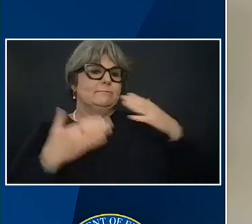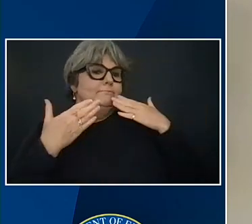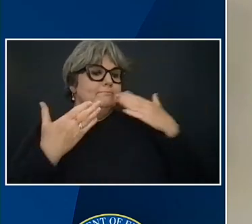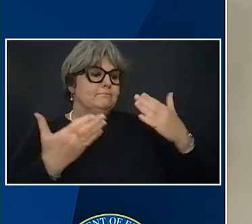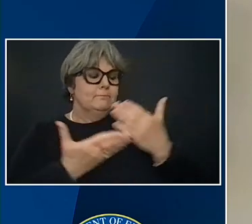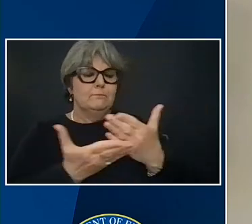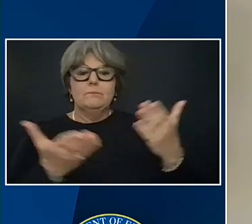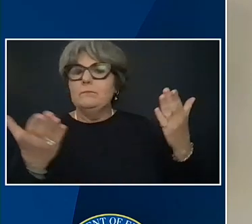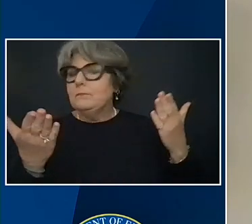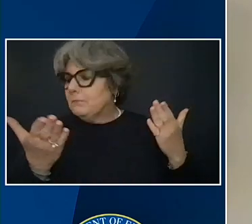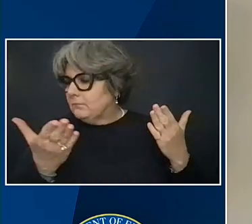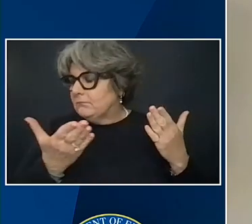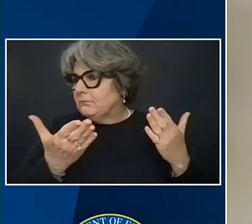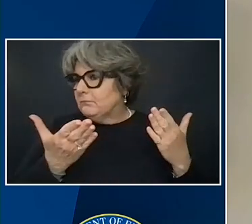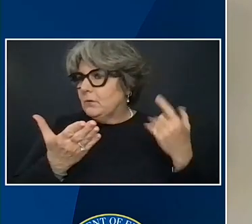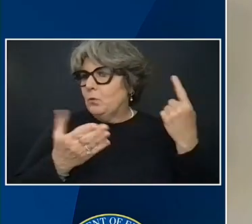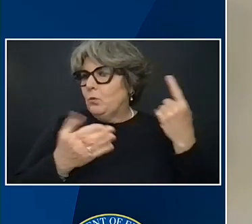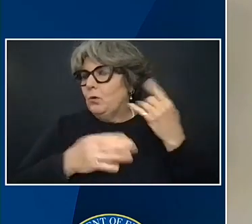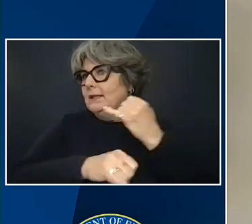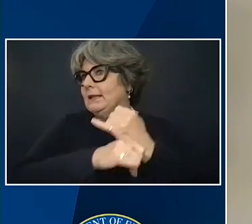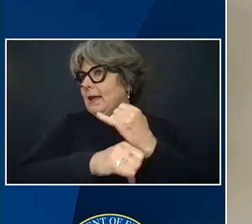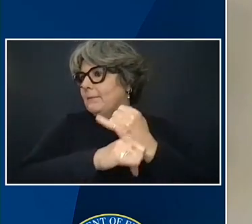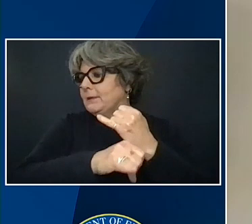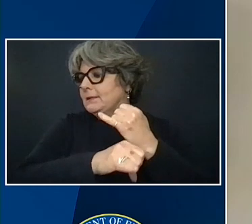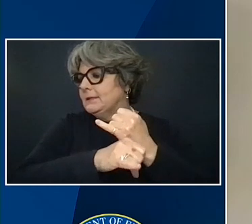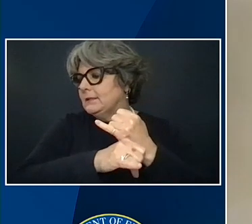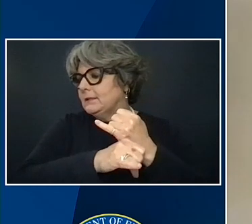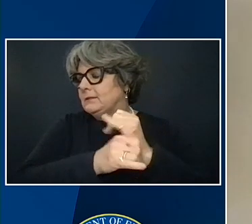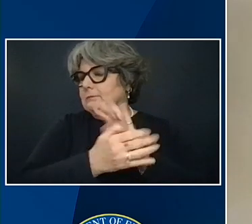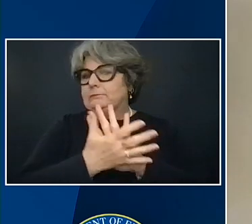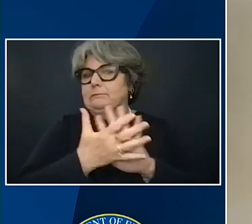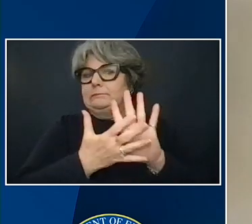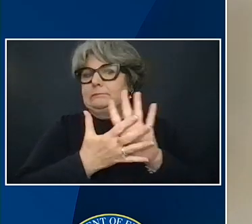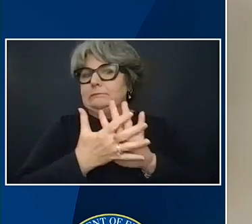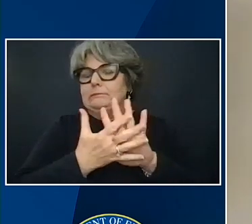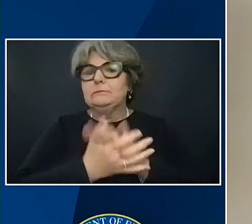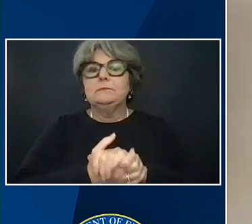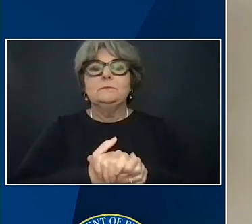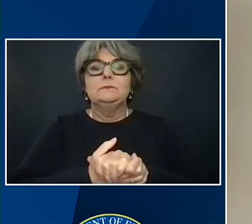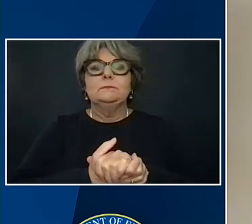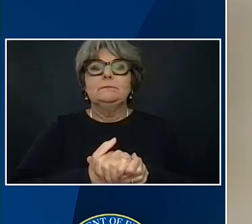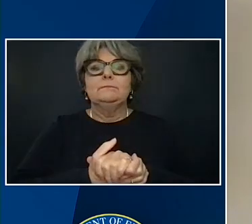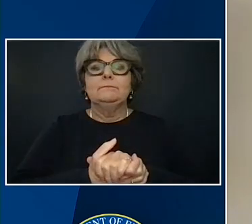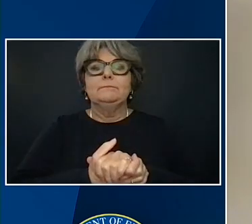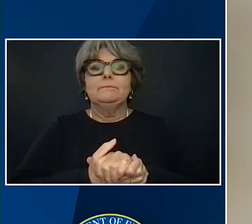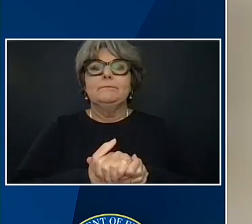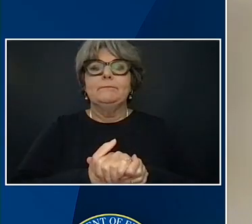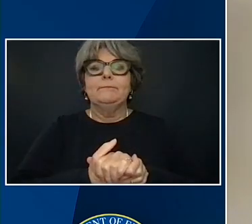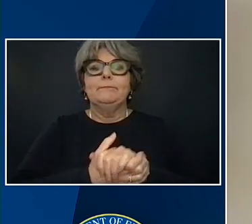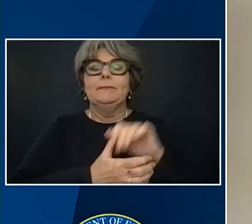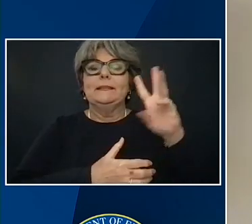only campuses to have an opt in model. Approximately 60 to 70% of UCF students